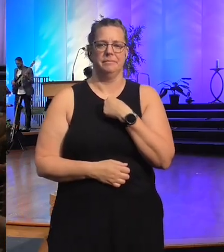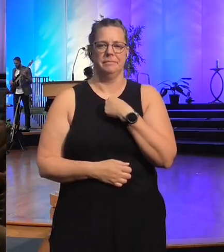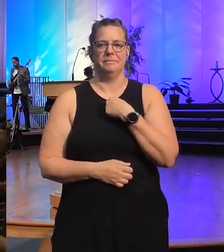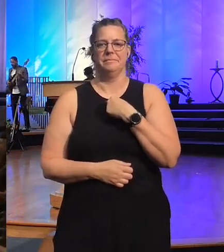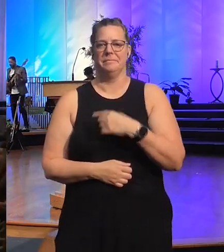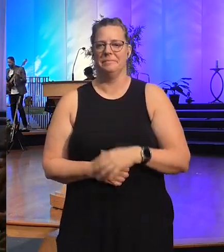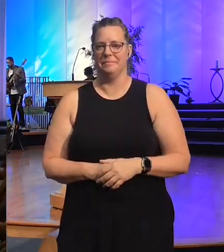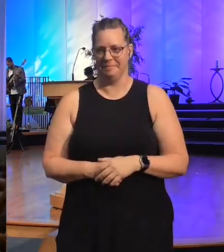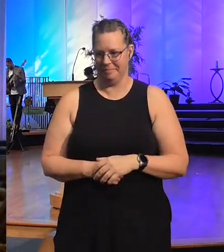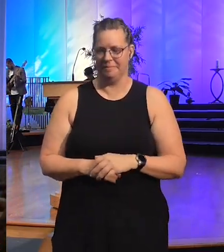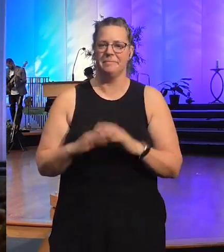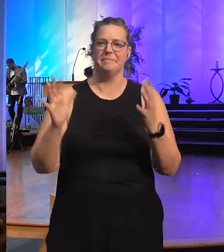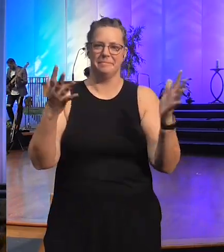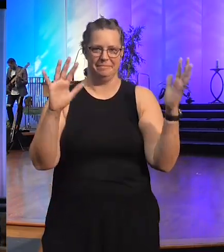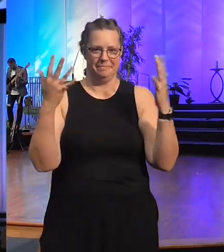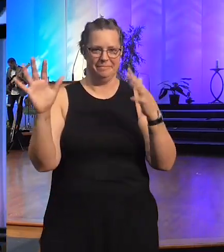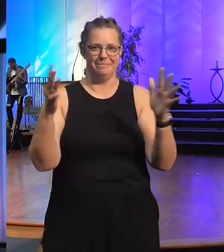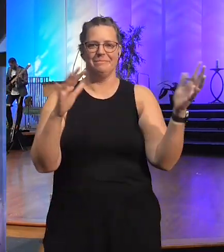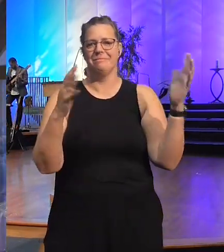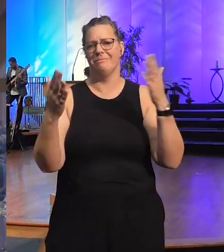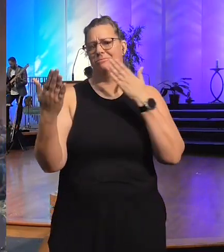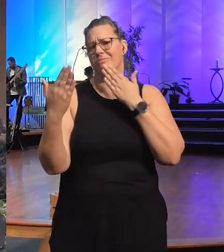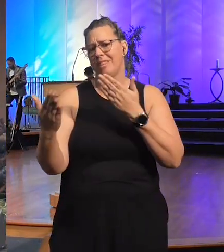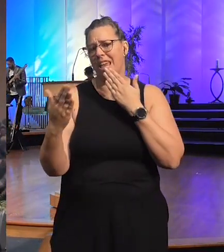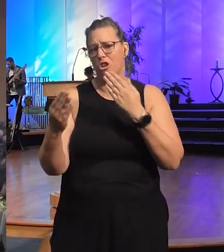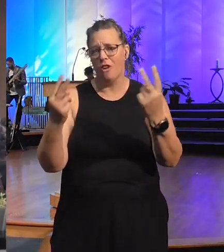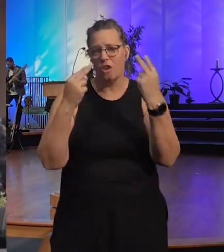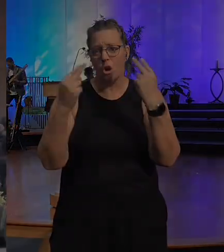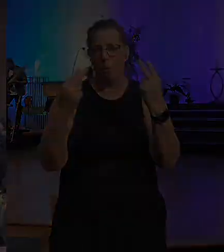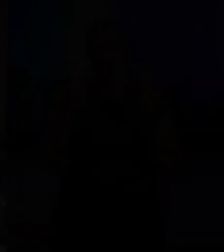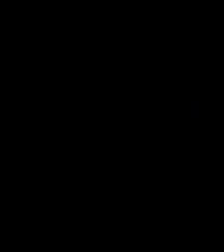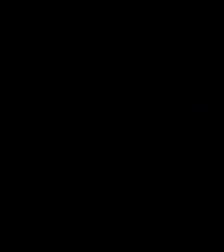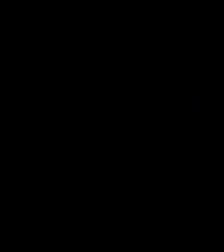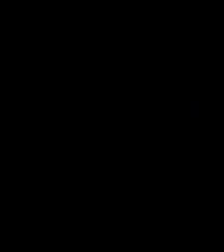he